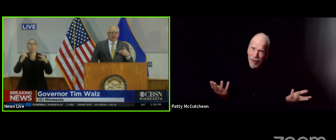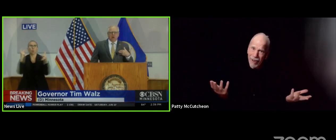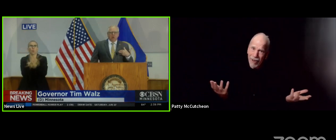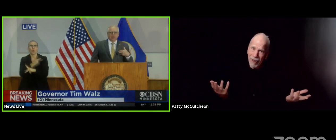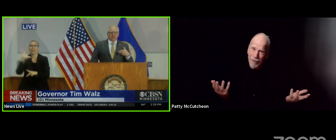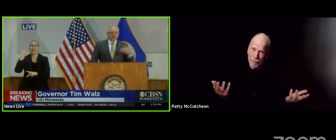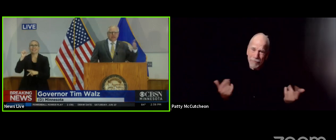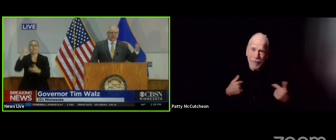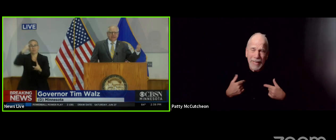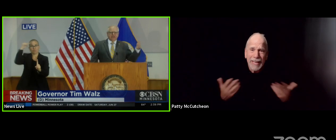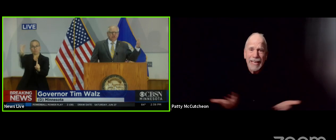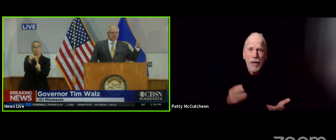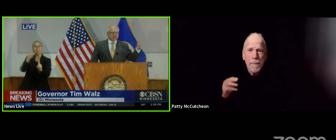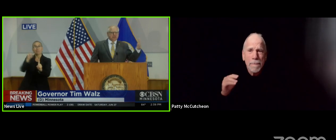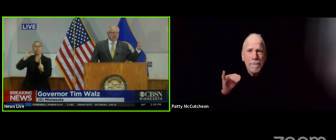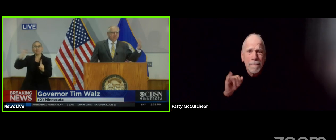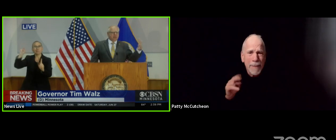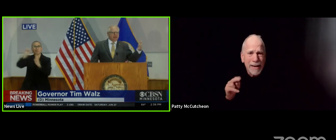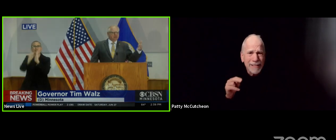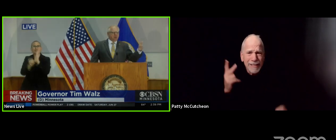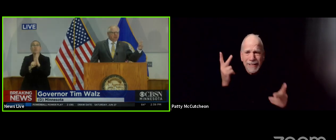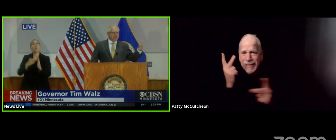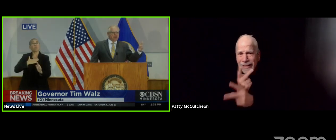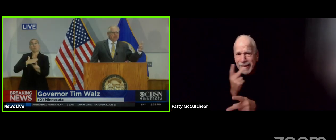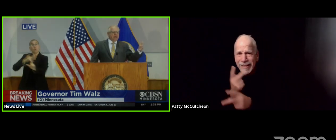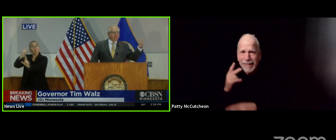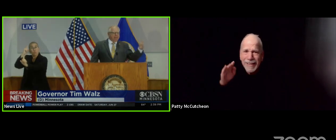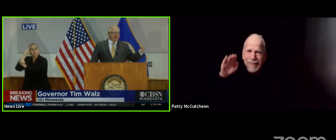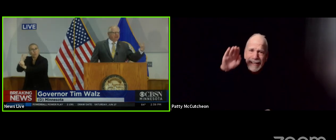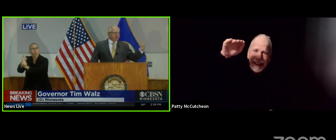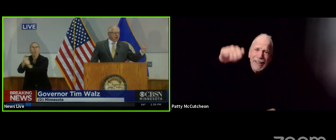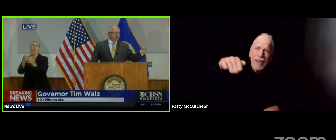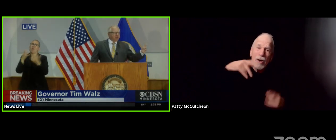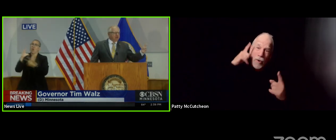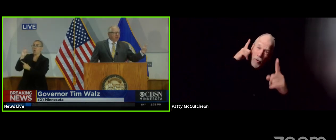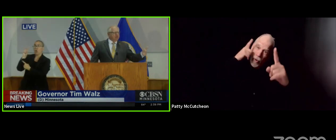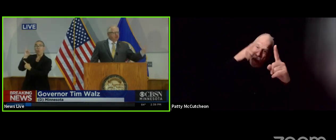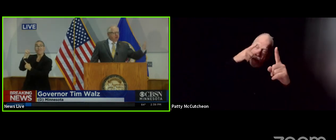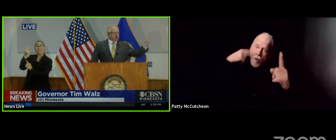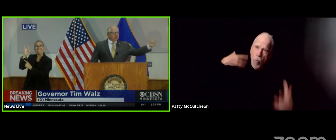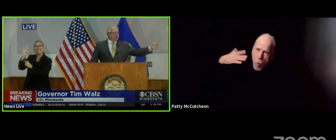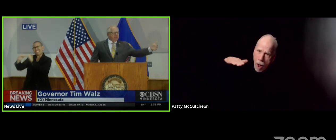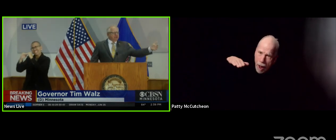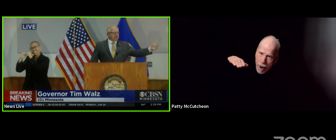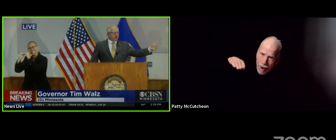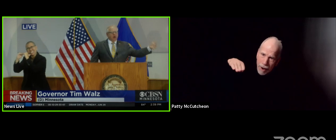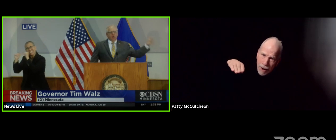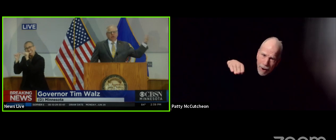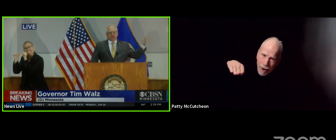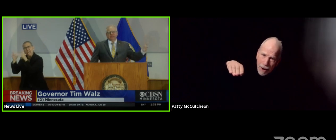MY GOAL WAS TO GET TO US A SUSTAINABLE PLACE WHERE WE COULD MANAGE WITH COVID FOR AS LONG AS WE NEEDED TO WITH THE LEAST